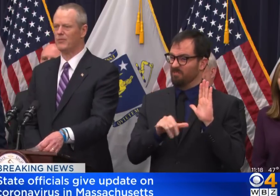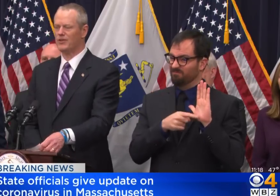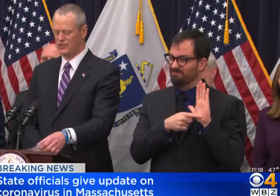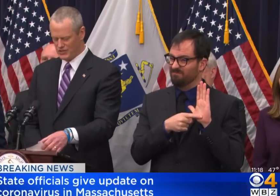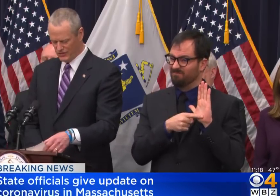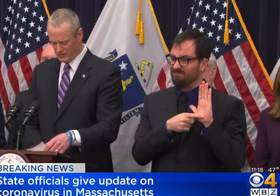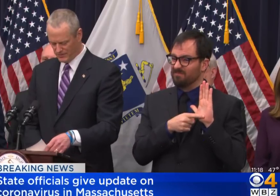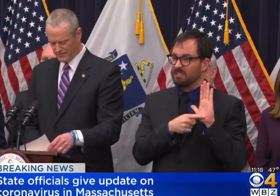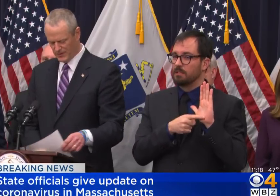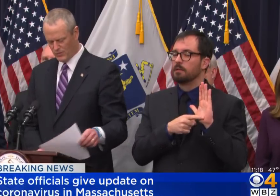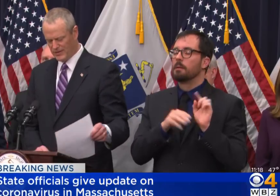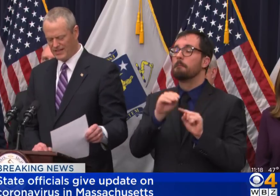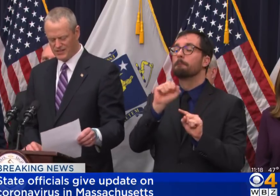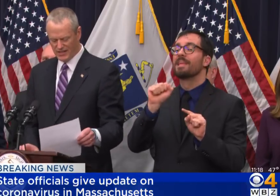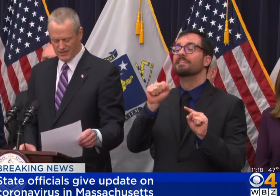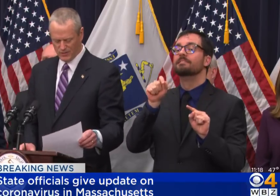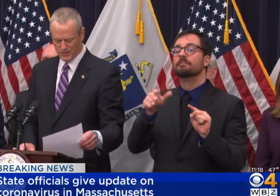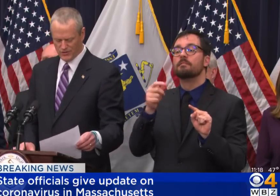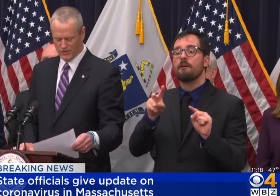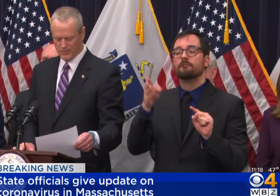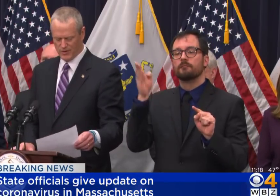AS A REMINDER, YOU CAN ALWAYS